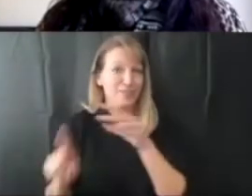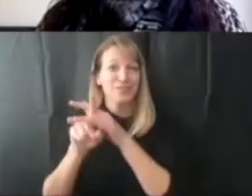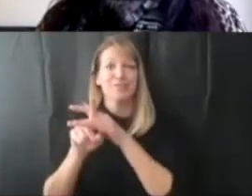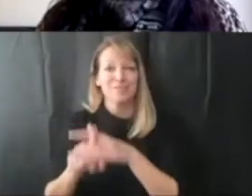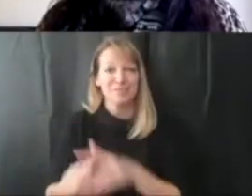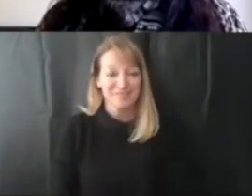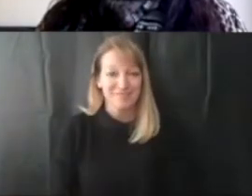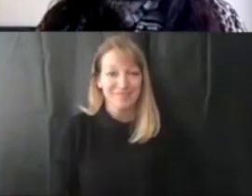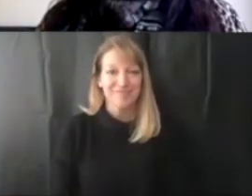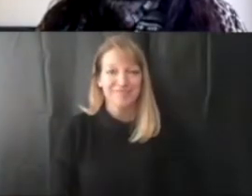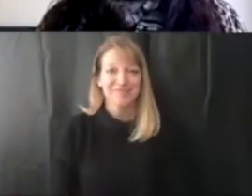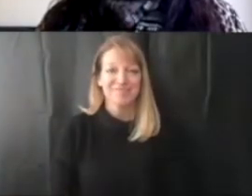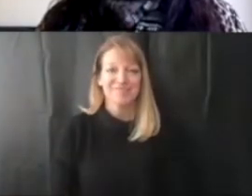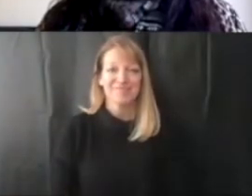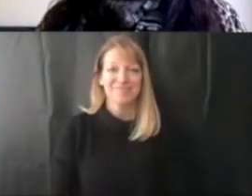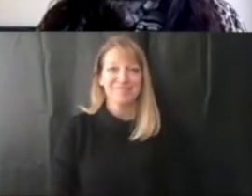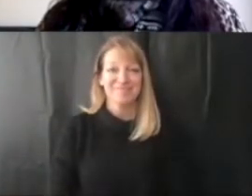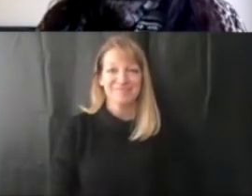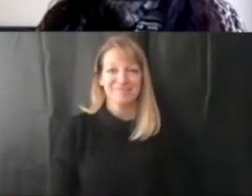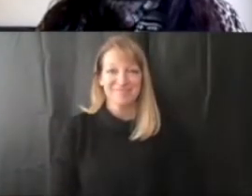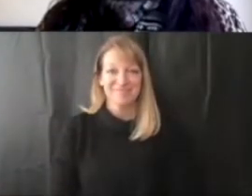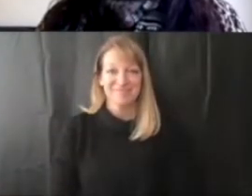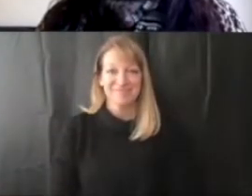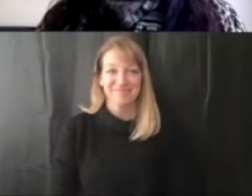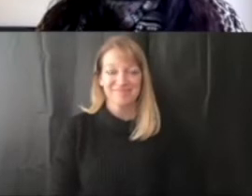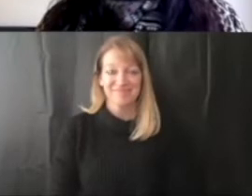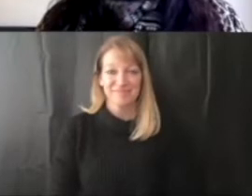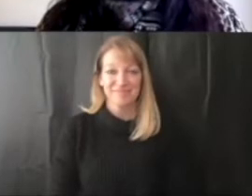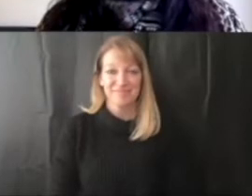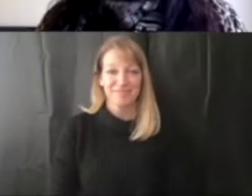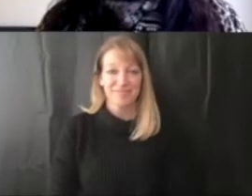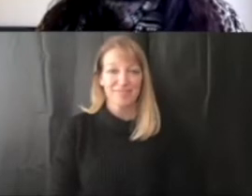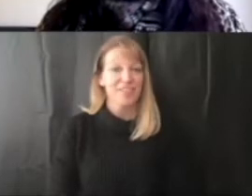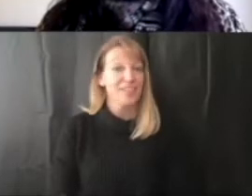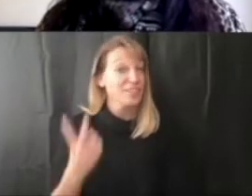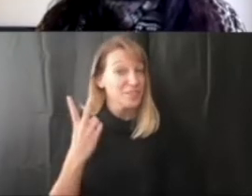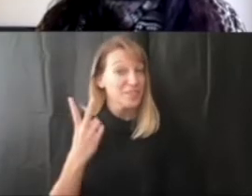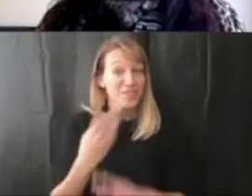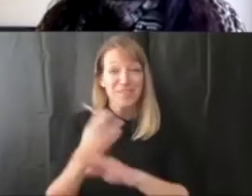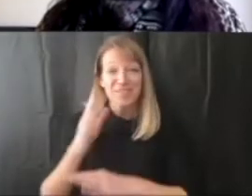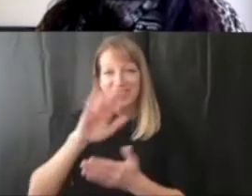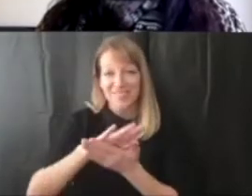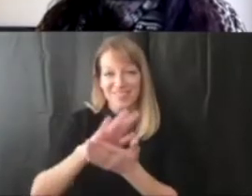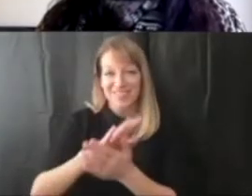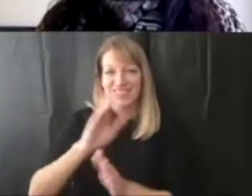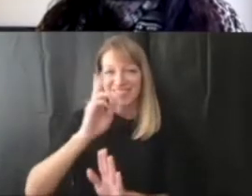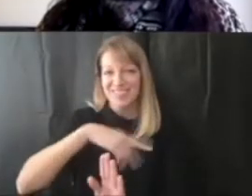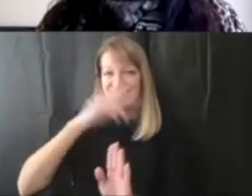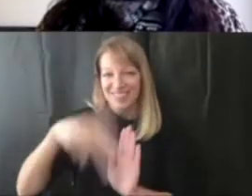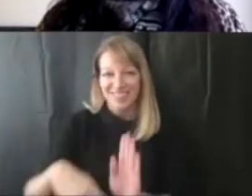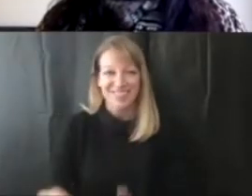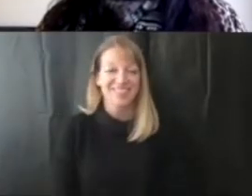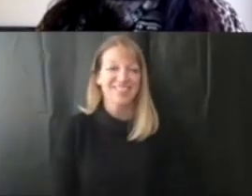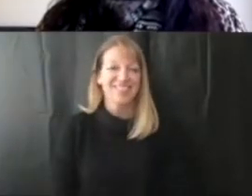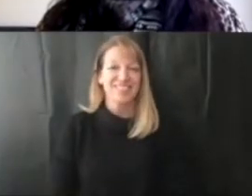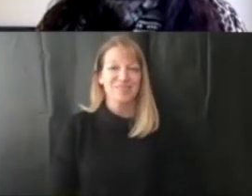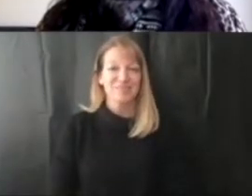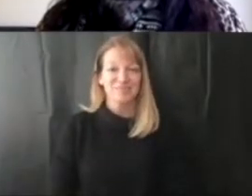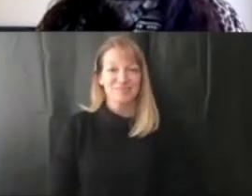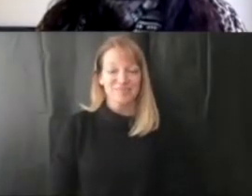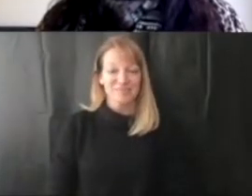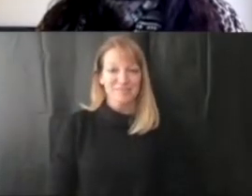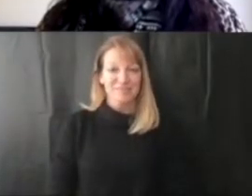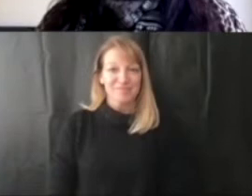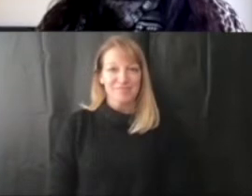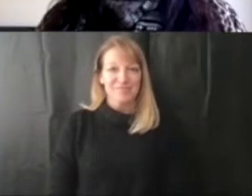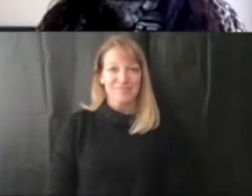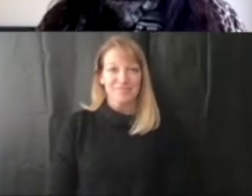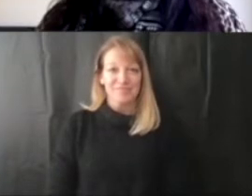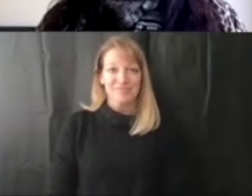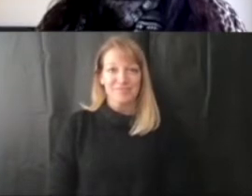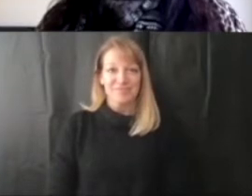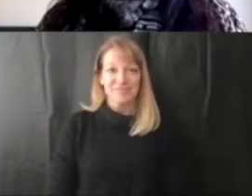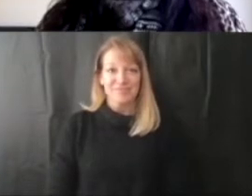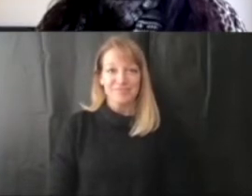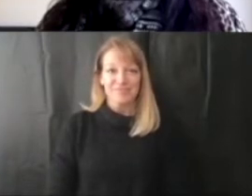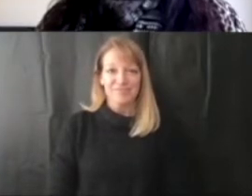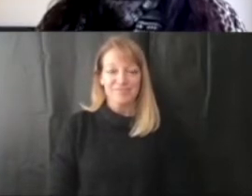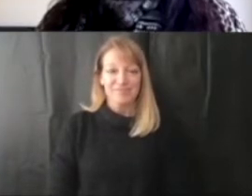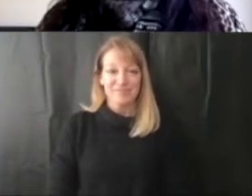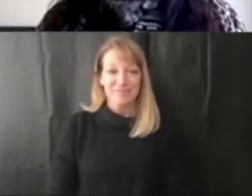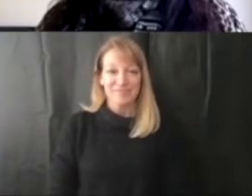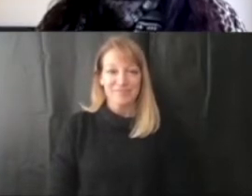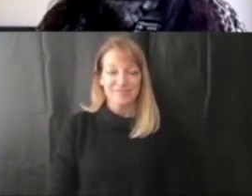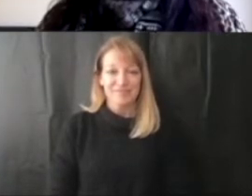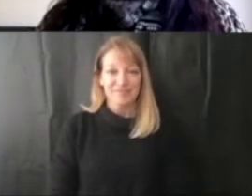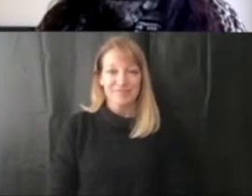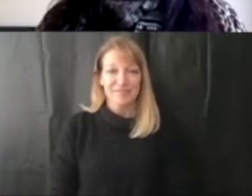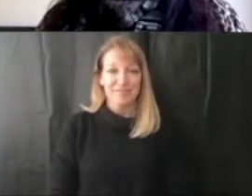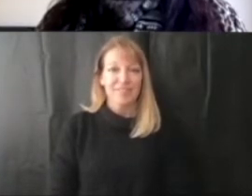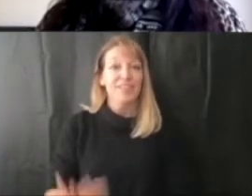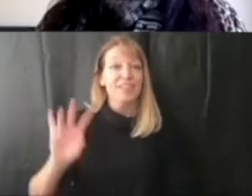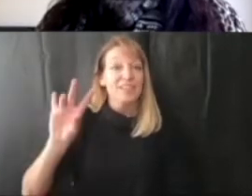three strategic plans two after-school programs and an invoice for a tree on the seventh day